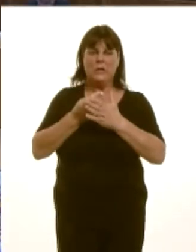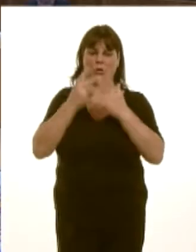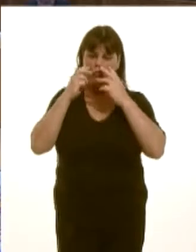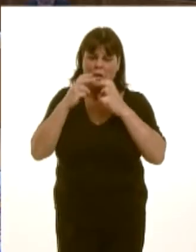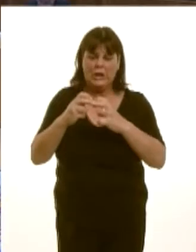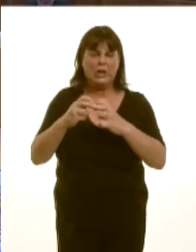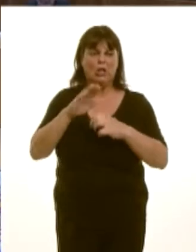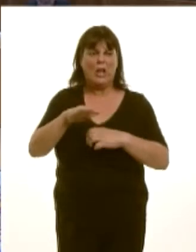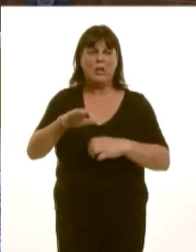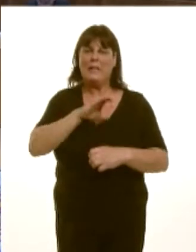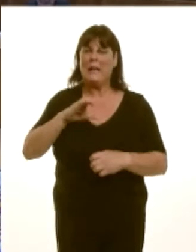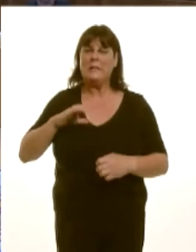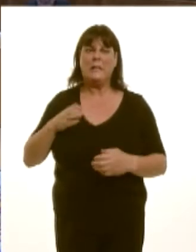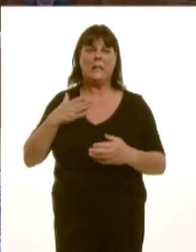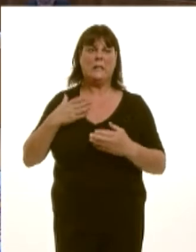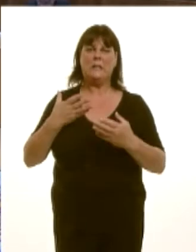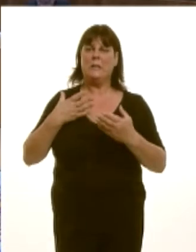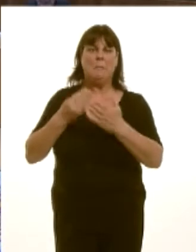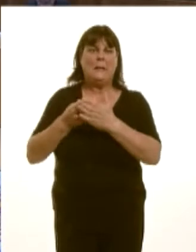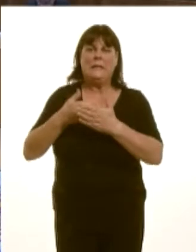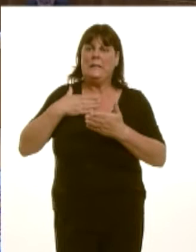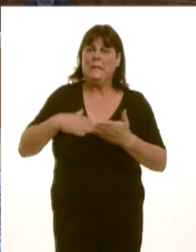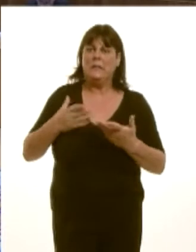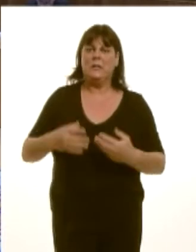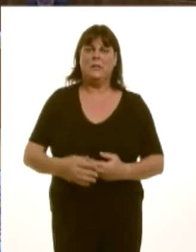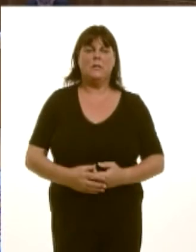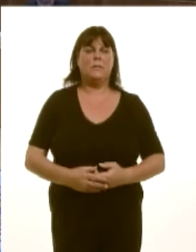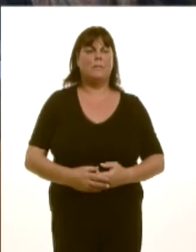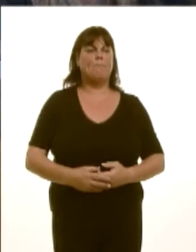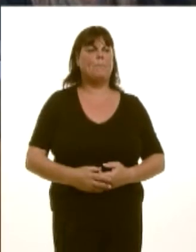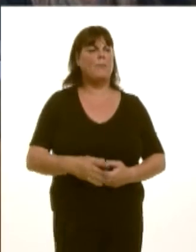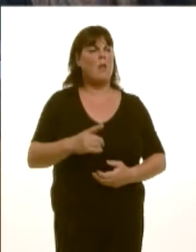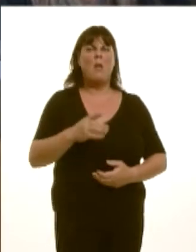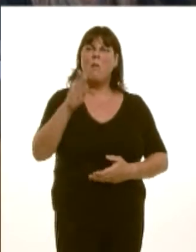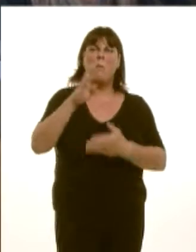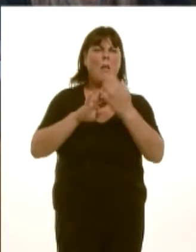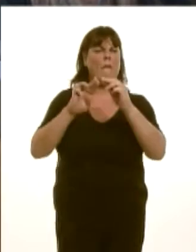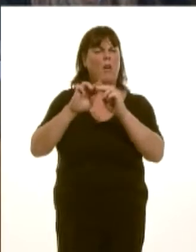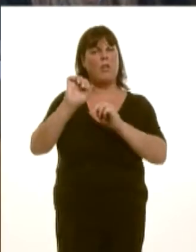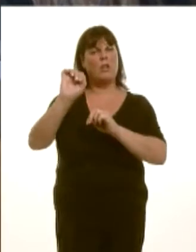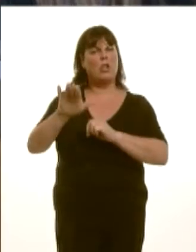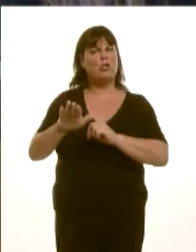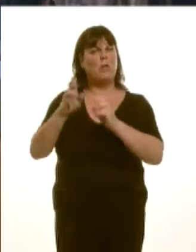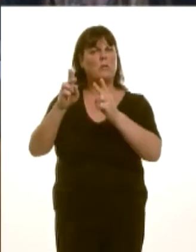Carwyn Jones: I cannot begin to imagine what they are going through, first of all.